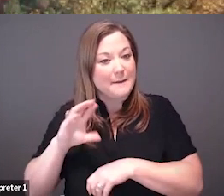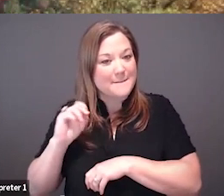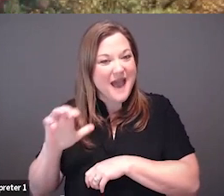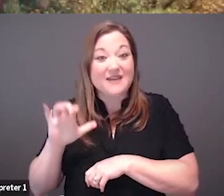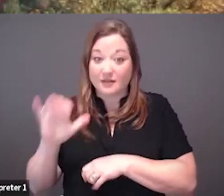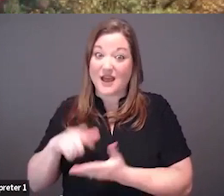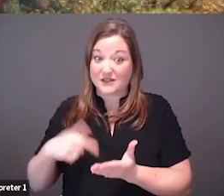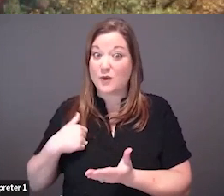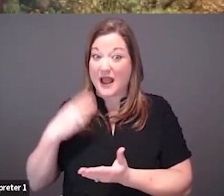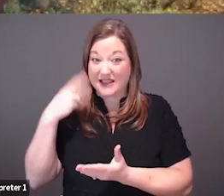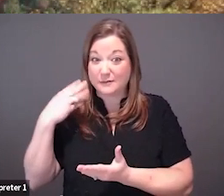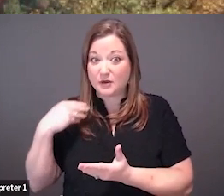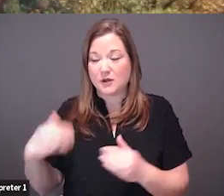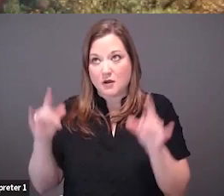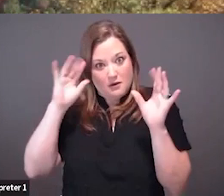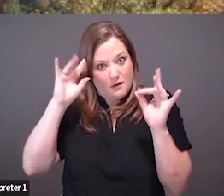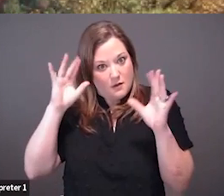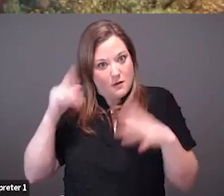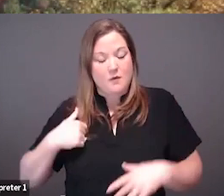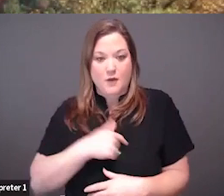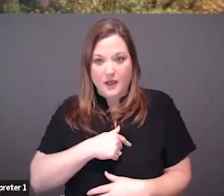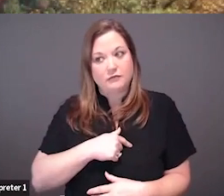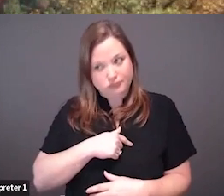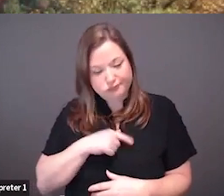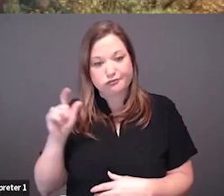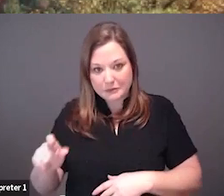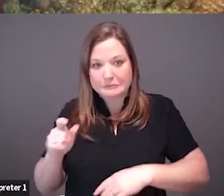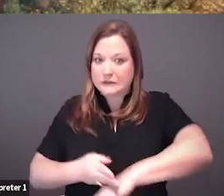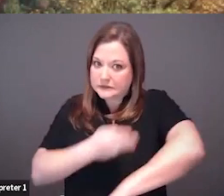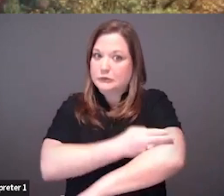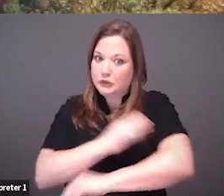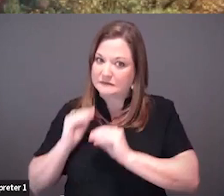We're looking ahead to fixing that shortly